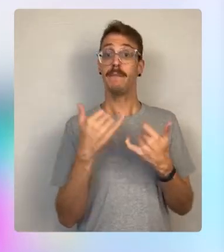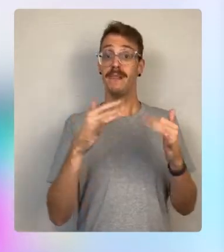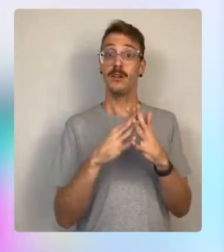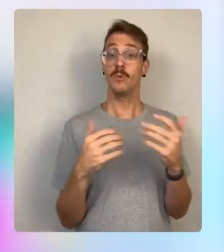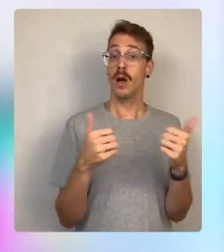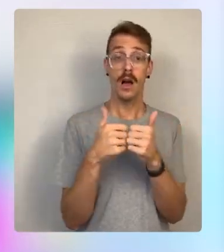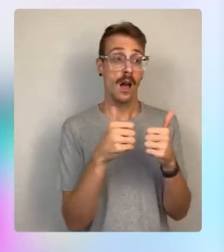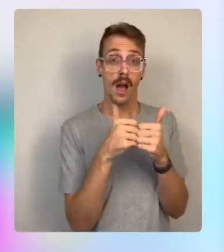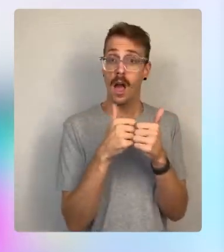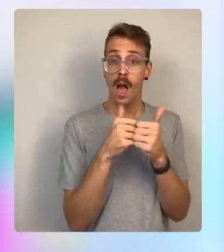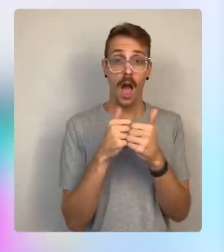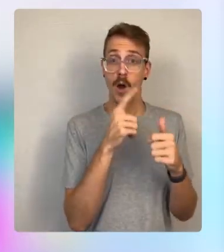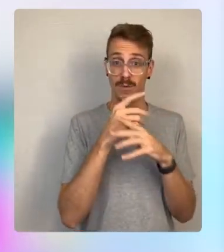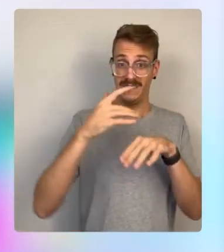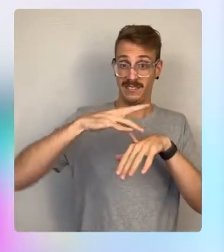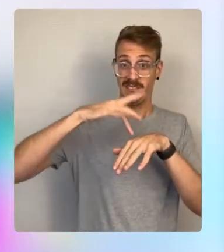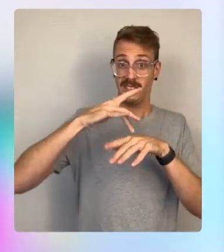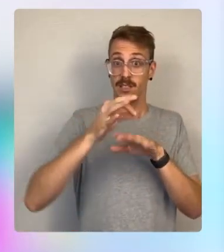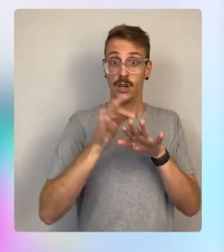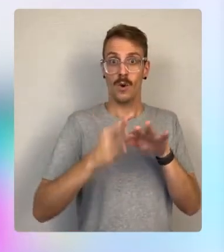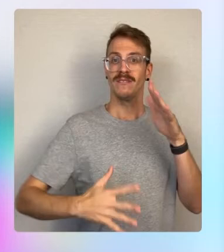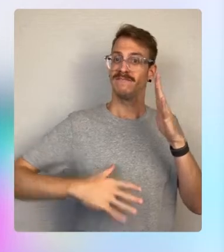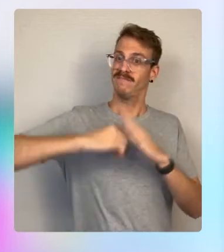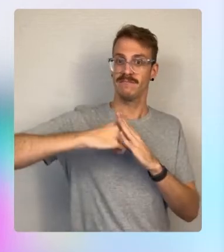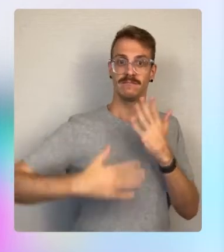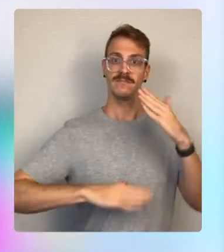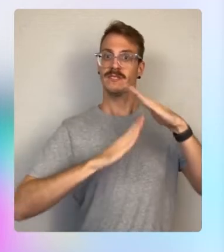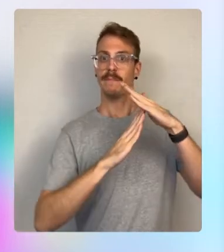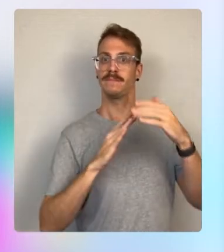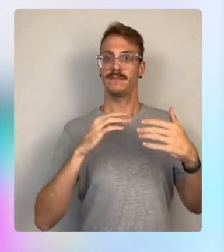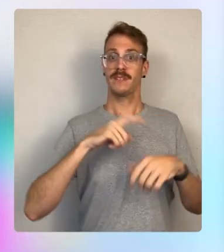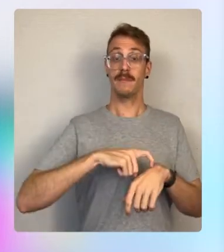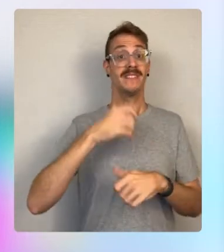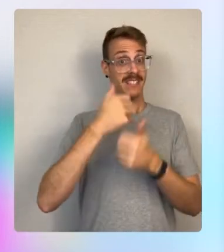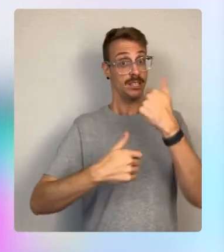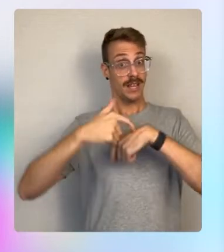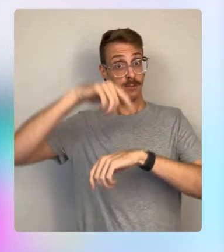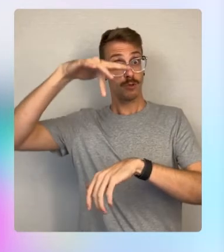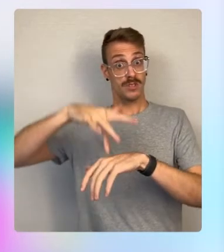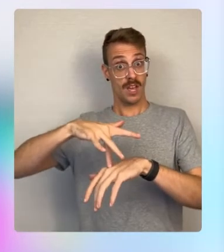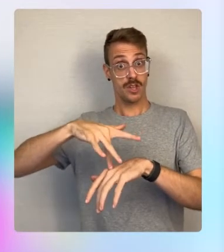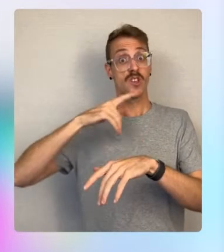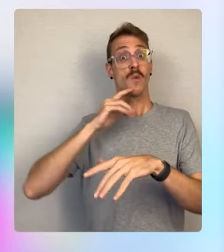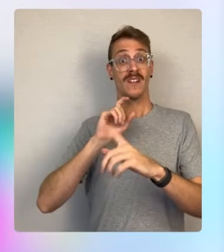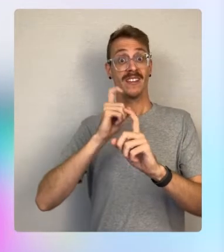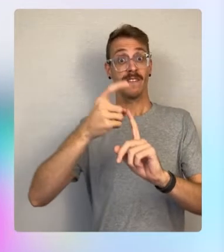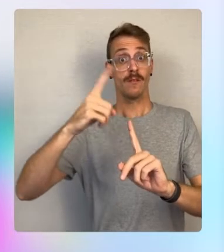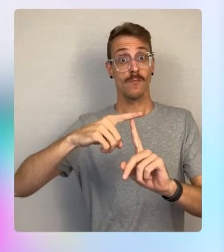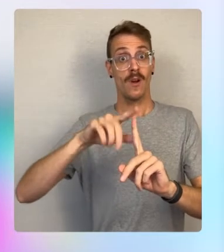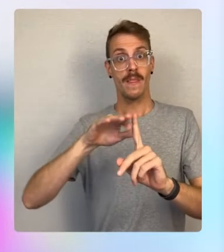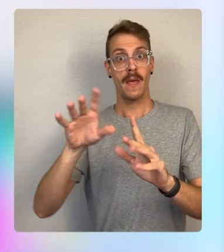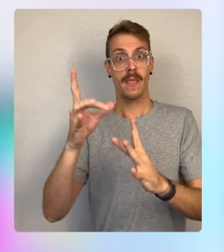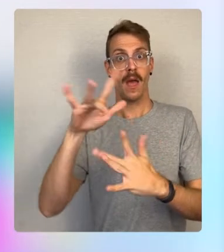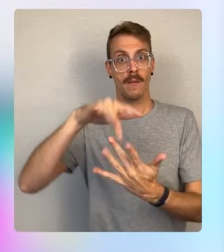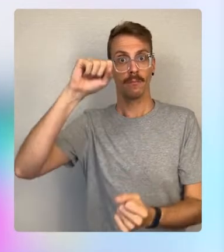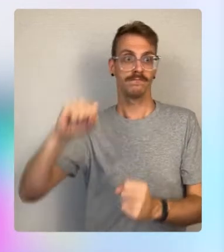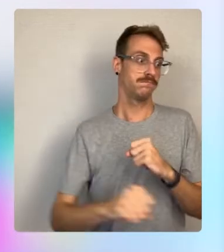the most times before time runs out. Each time you touch the coin, it gives you a point and then moves to a new random location in the environment.